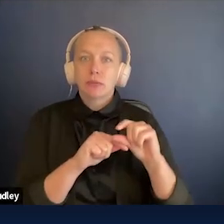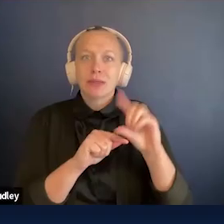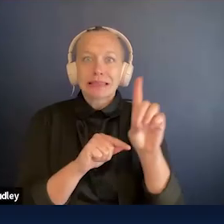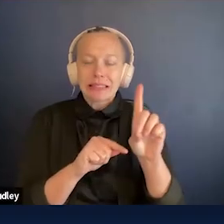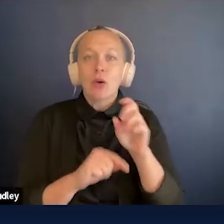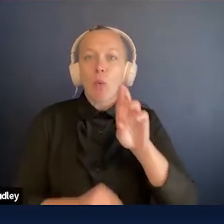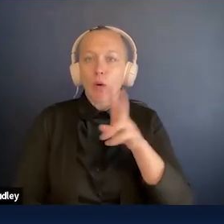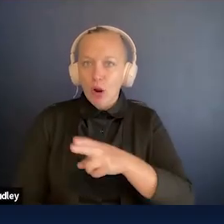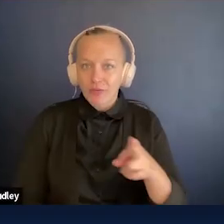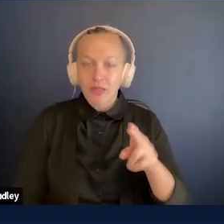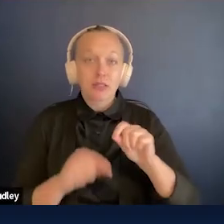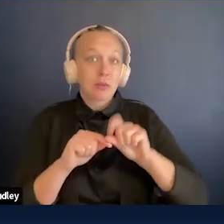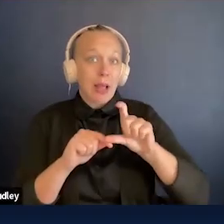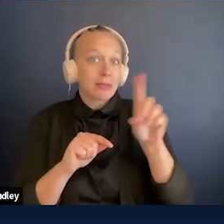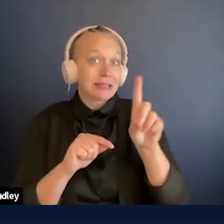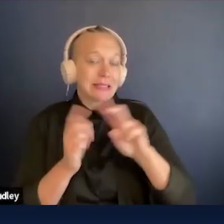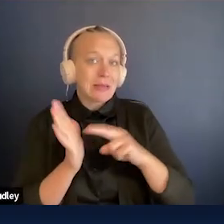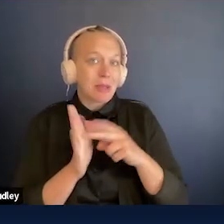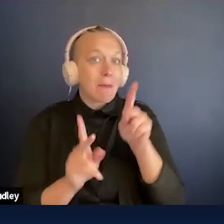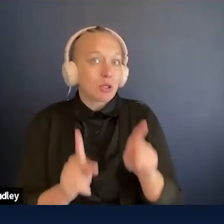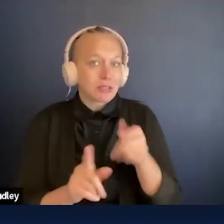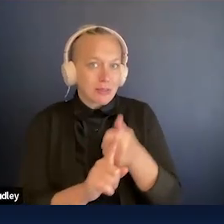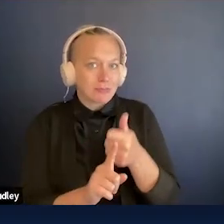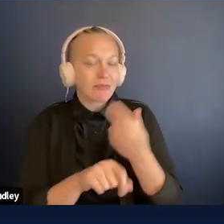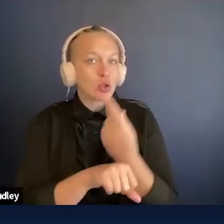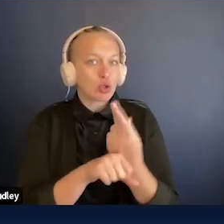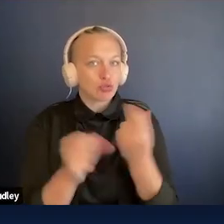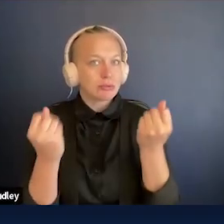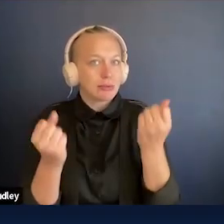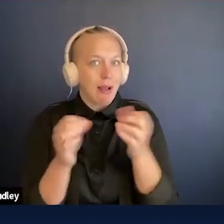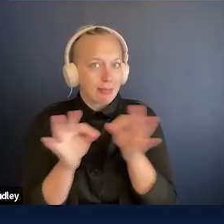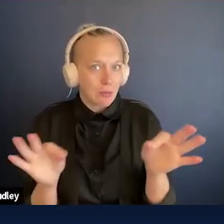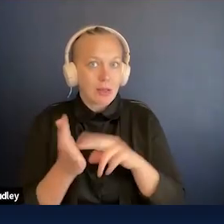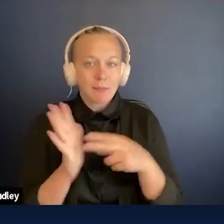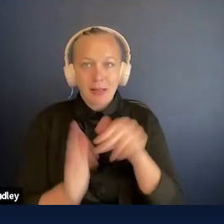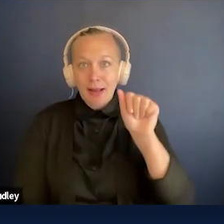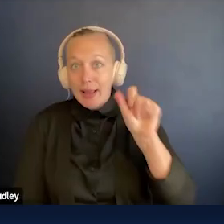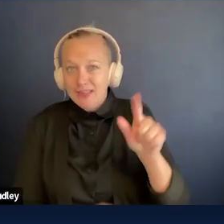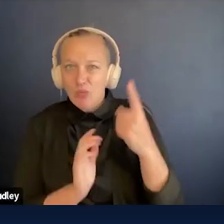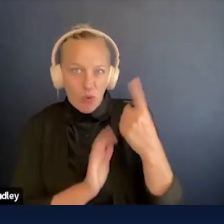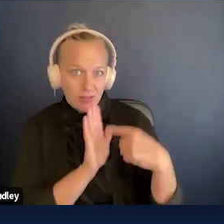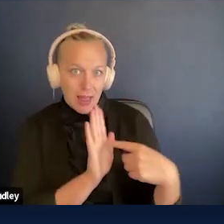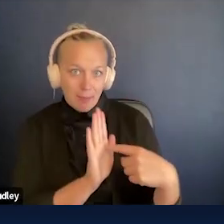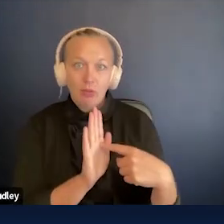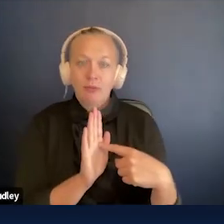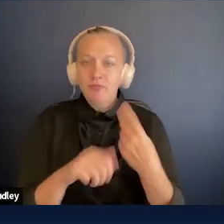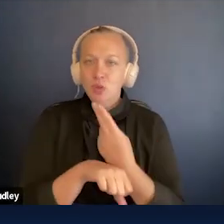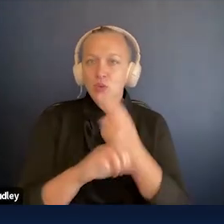Um, so capital D are individuals who use sign language such as ASL to communicate with deafness through social-linguistic.